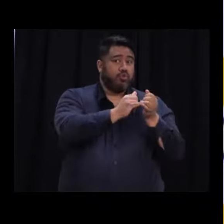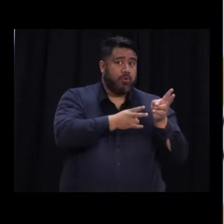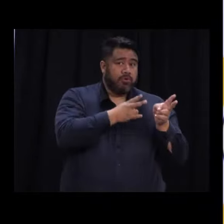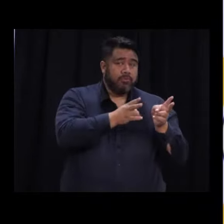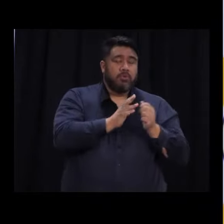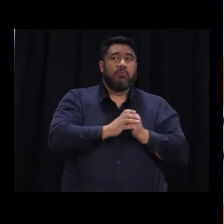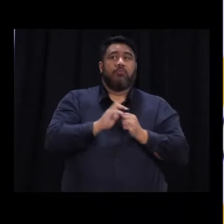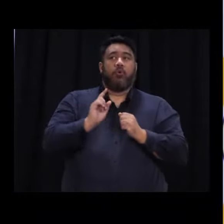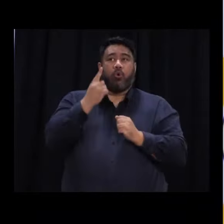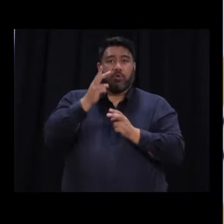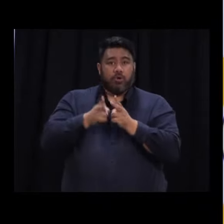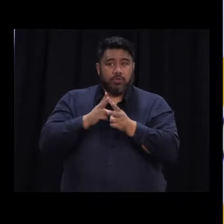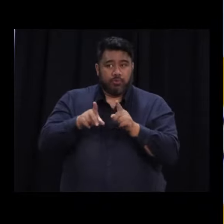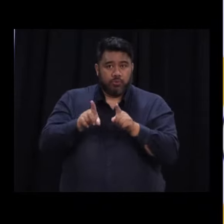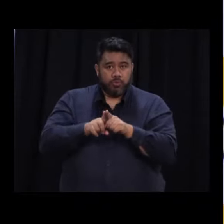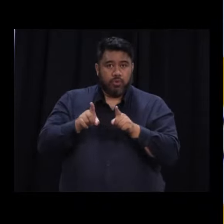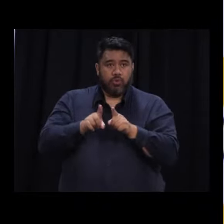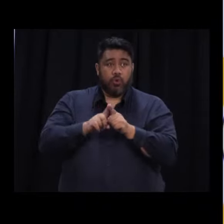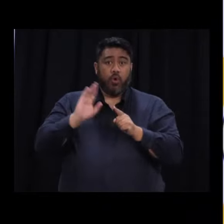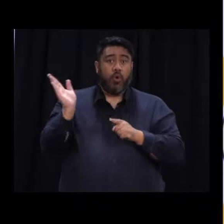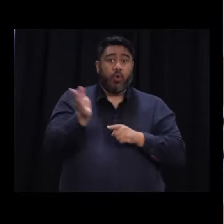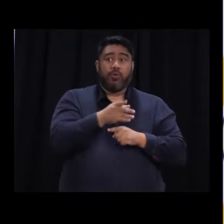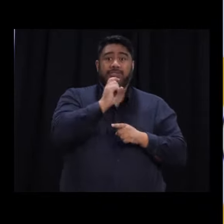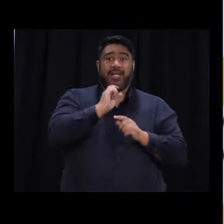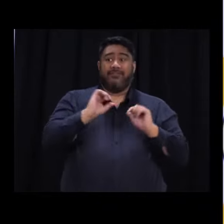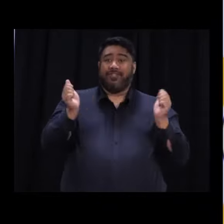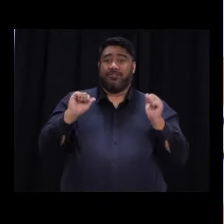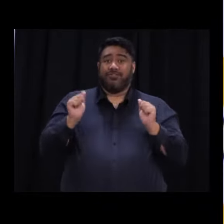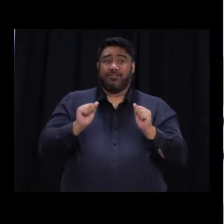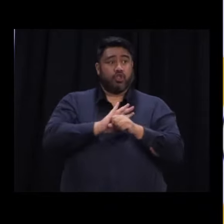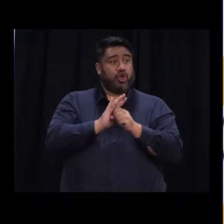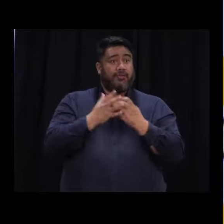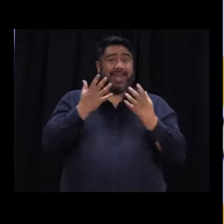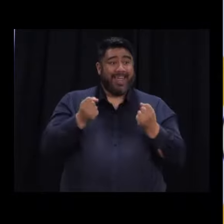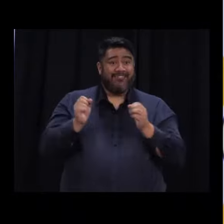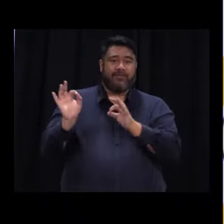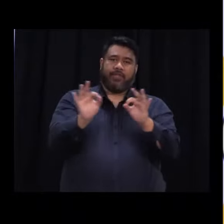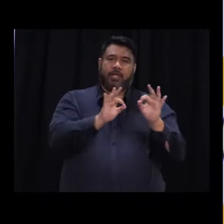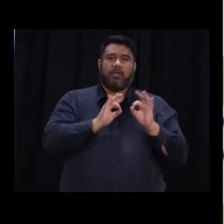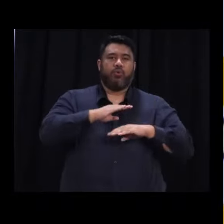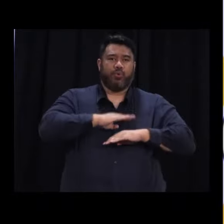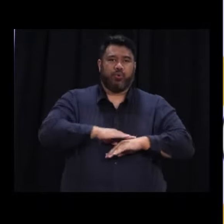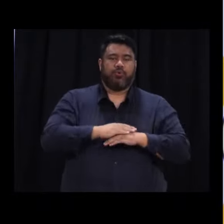this morning. All the testing of the staff at both North